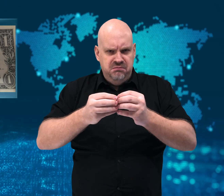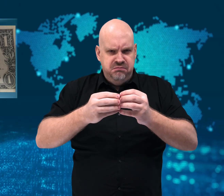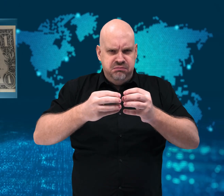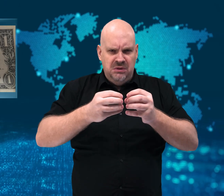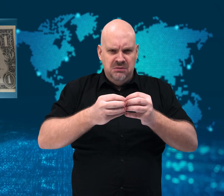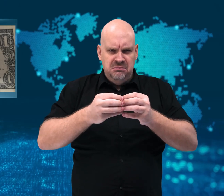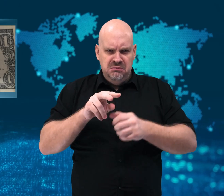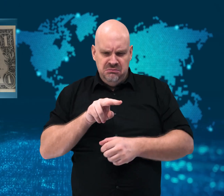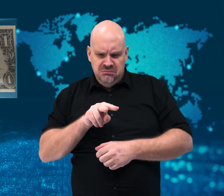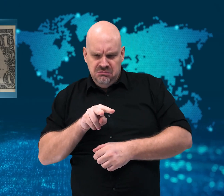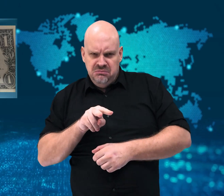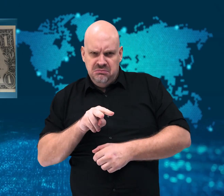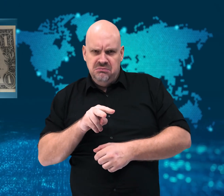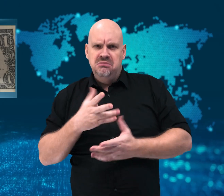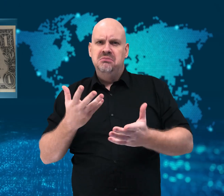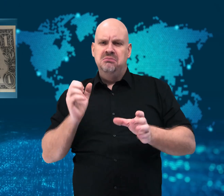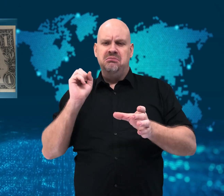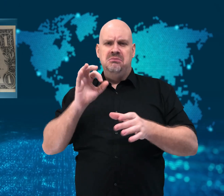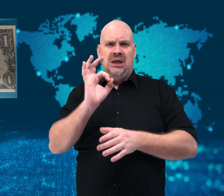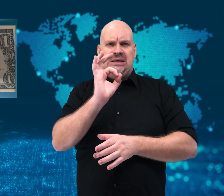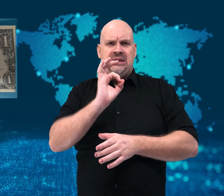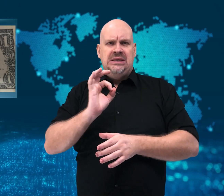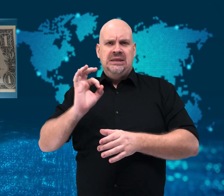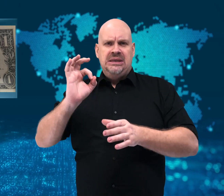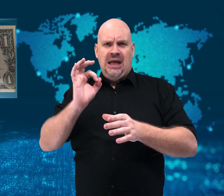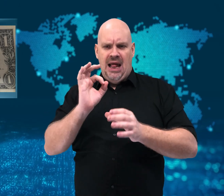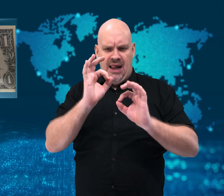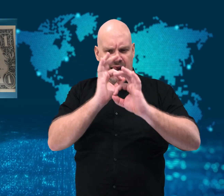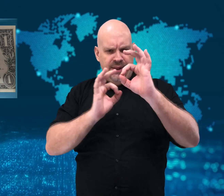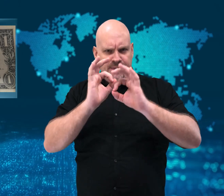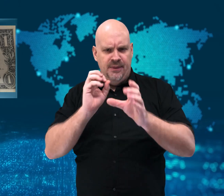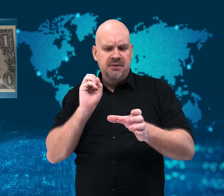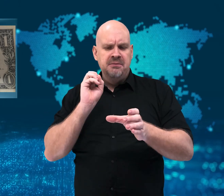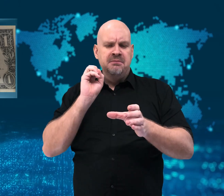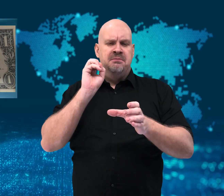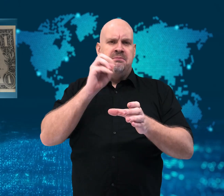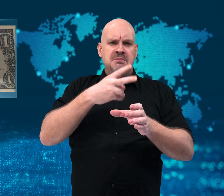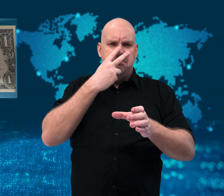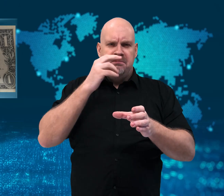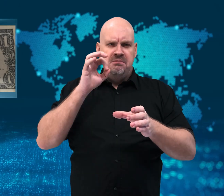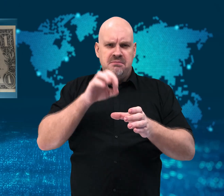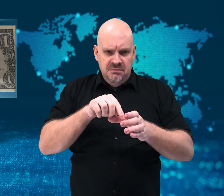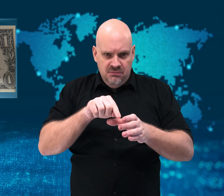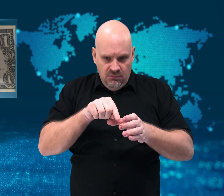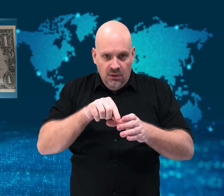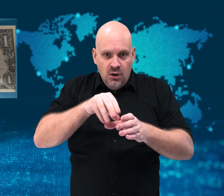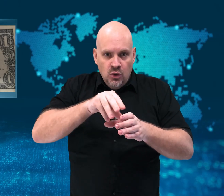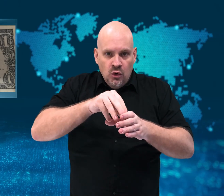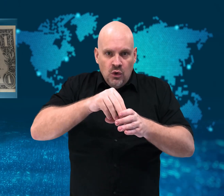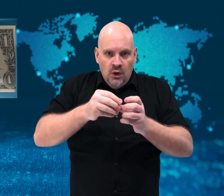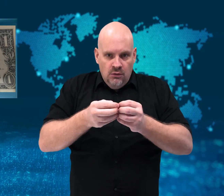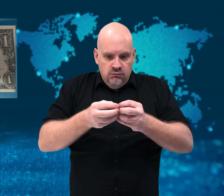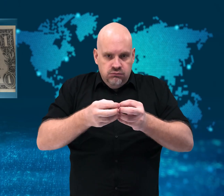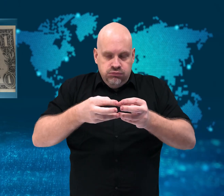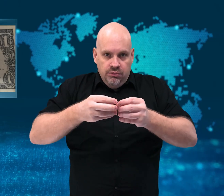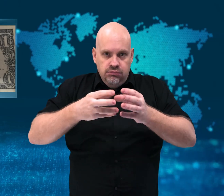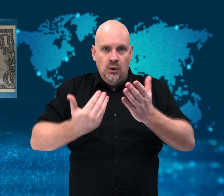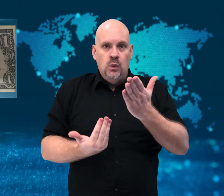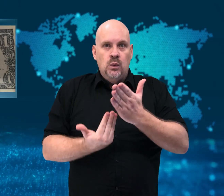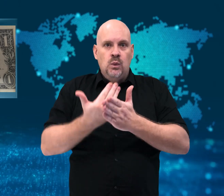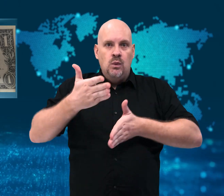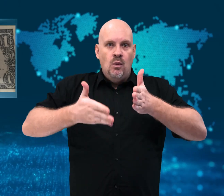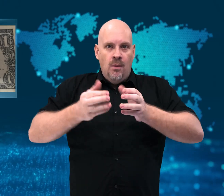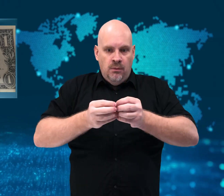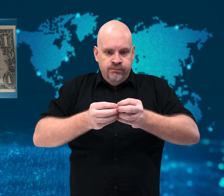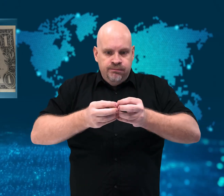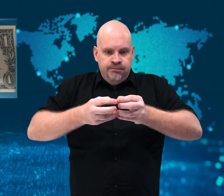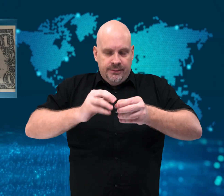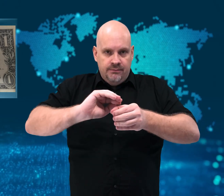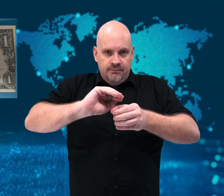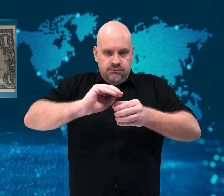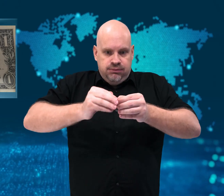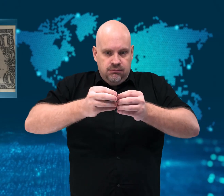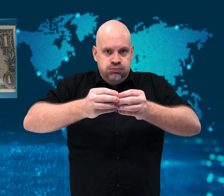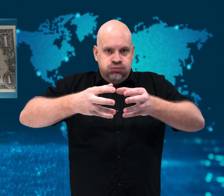When the researchers put additional stem cells into the petri dish,